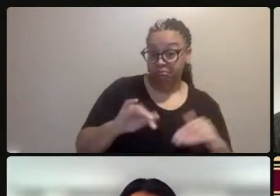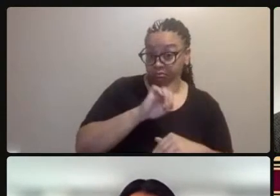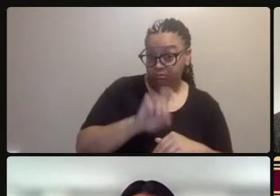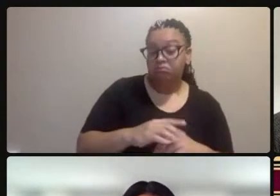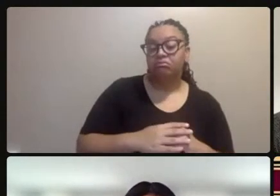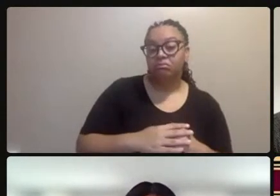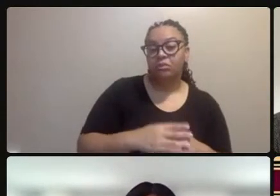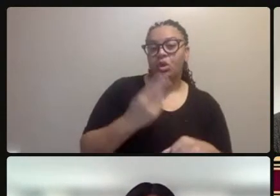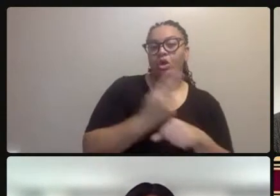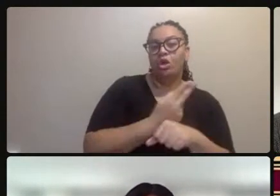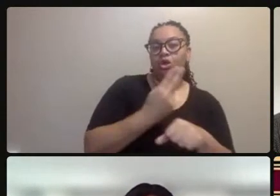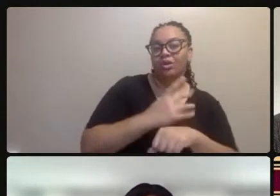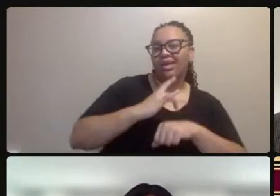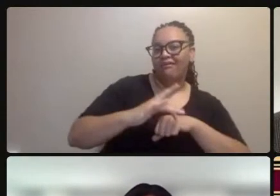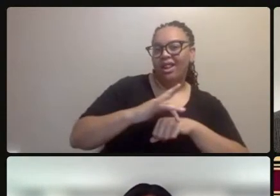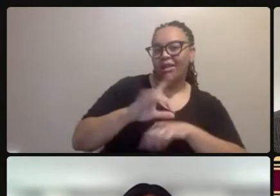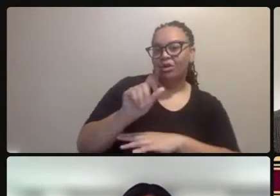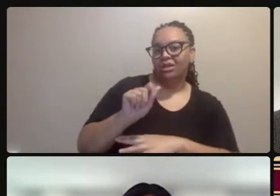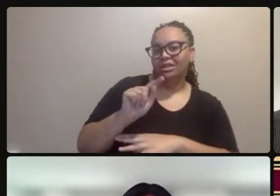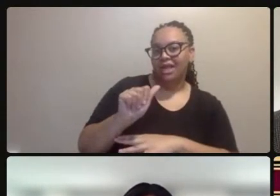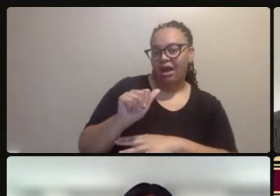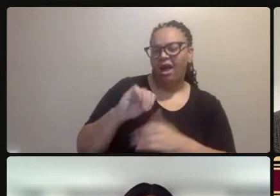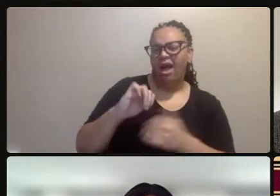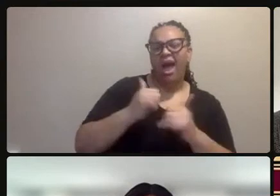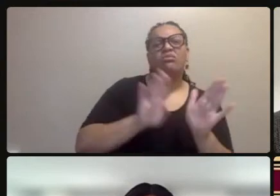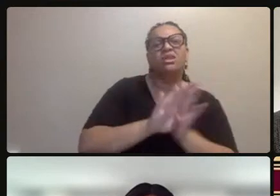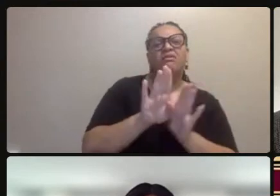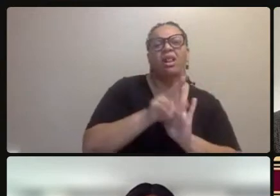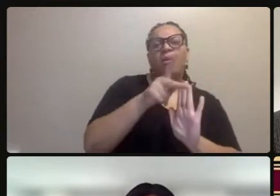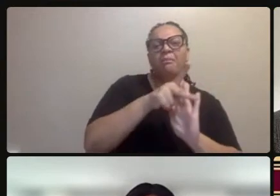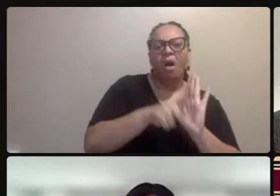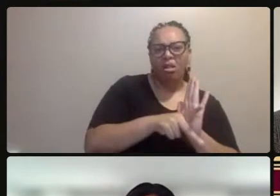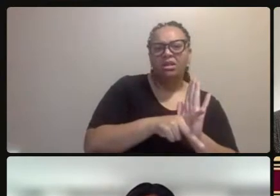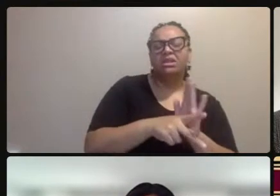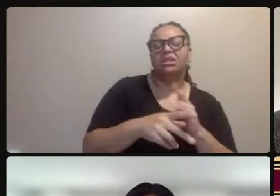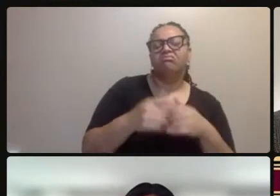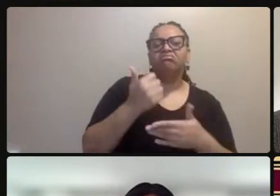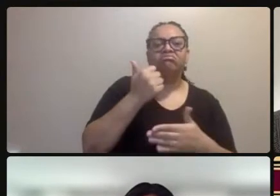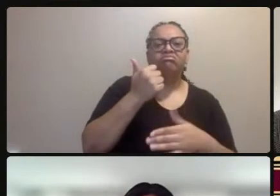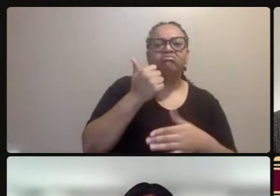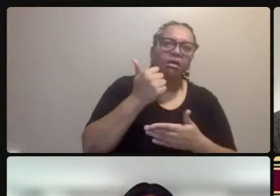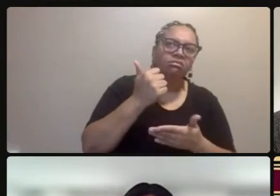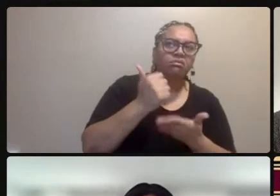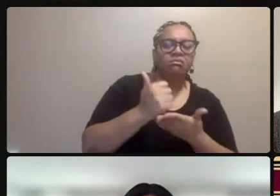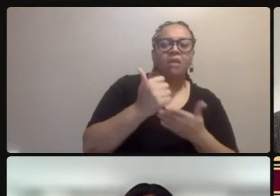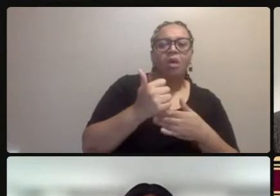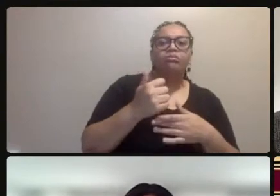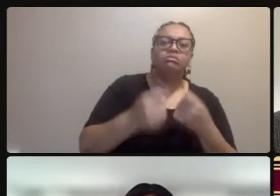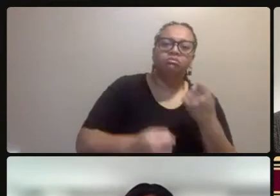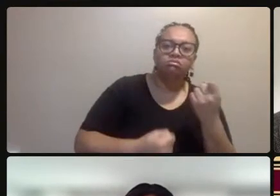TWO MINUTES LEFT AND I DO HAVE TWO MORE QUESTIONS.